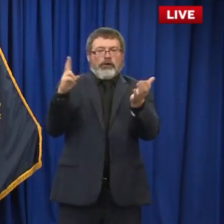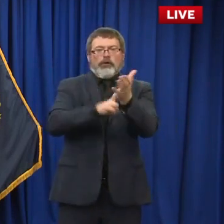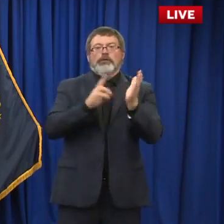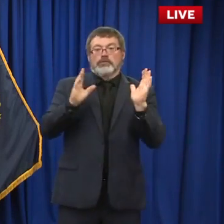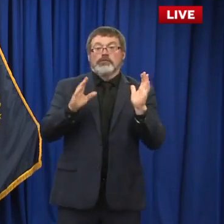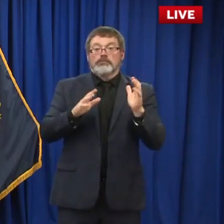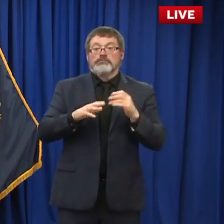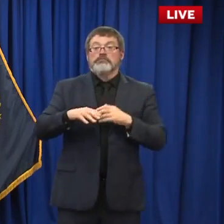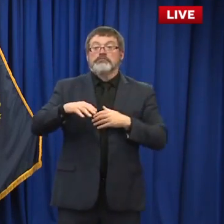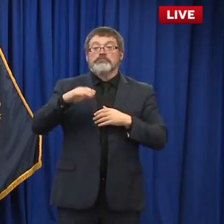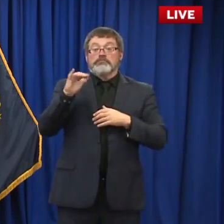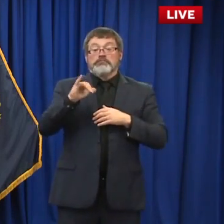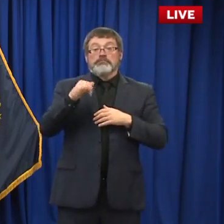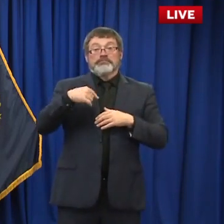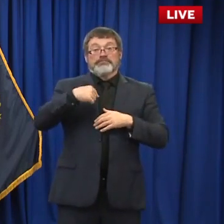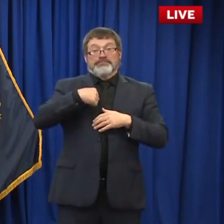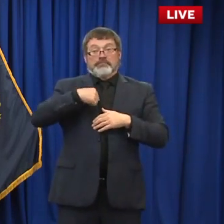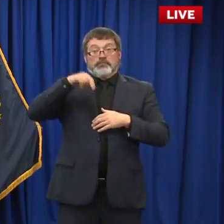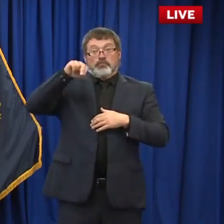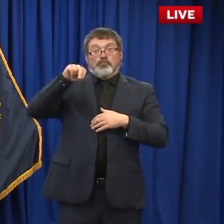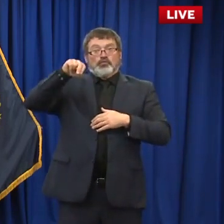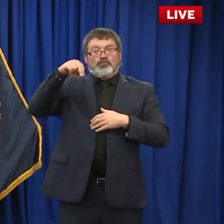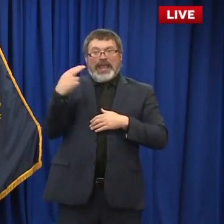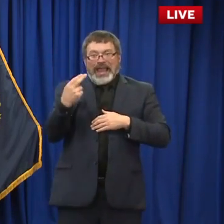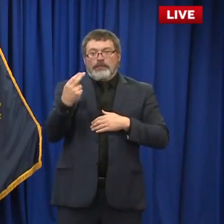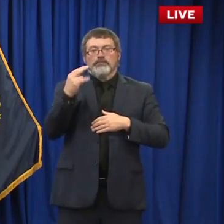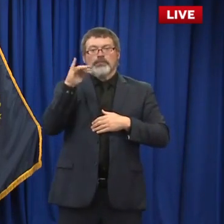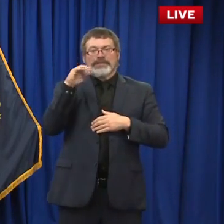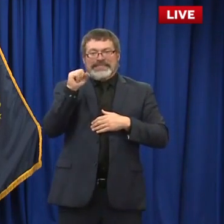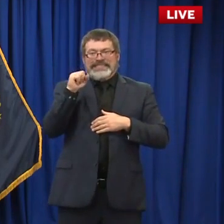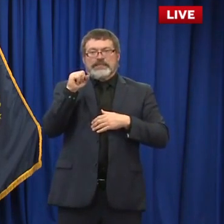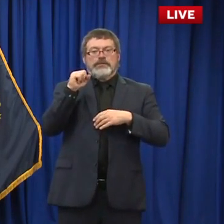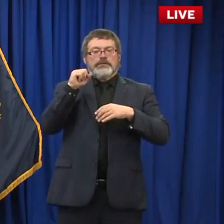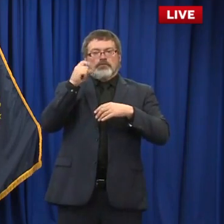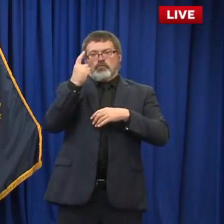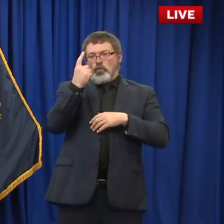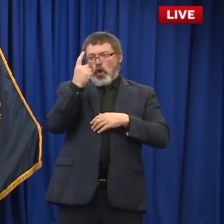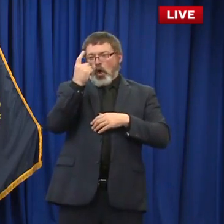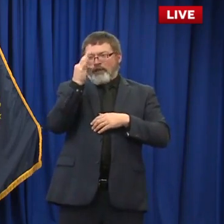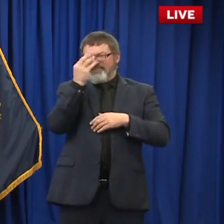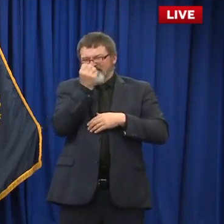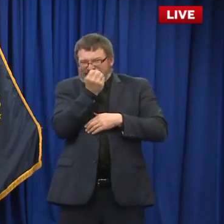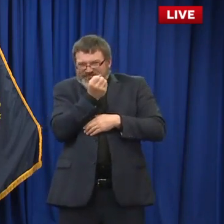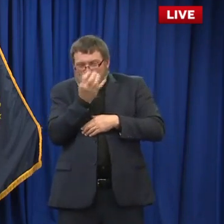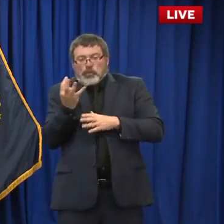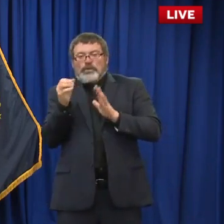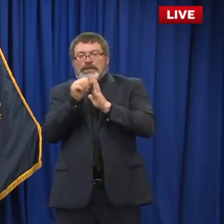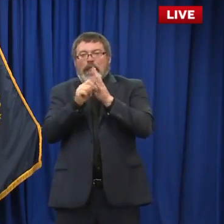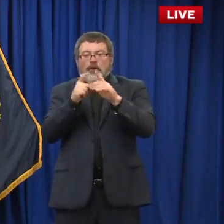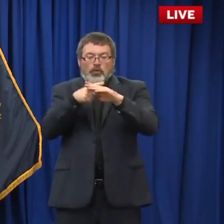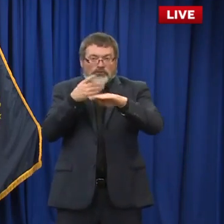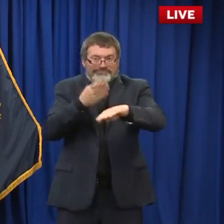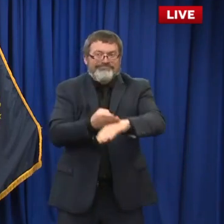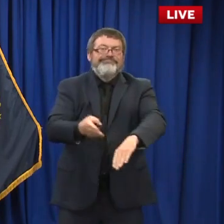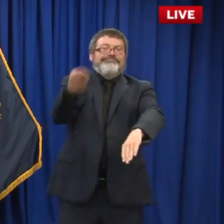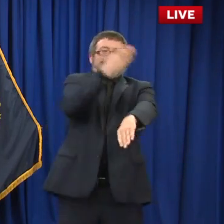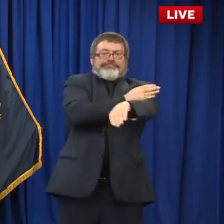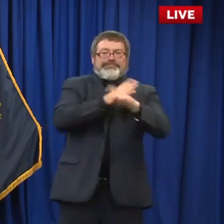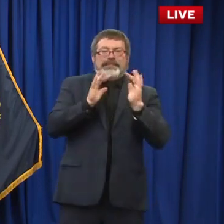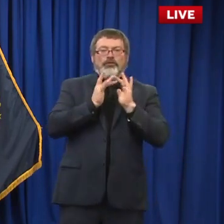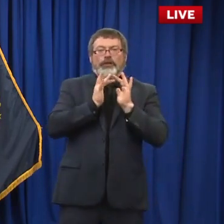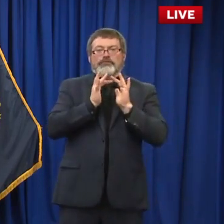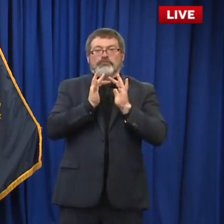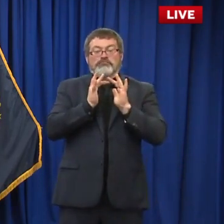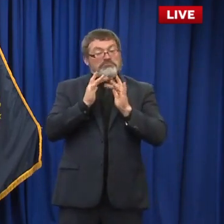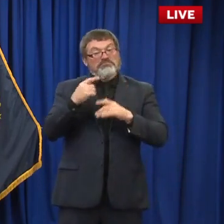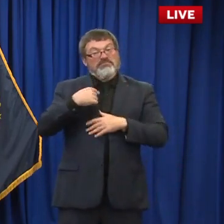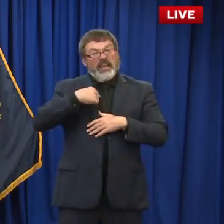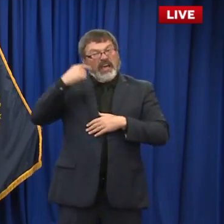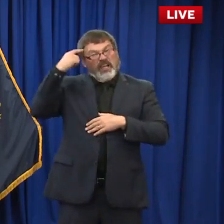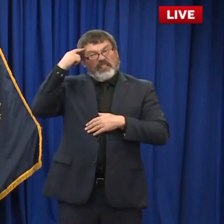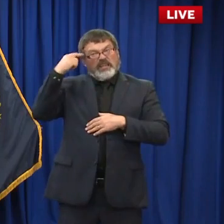WE'RE ONE OF THE ONLY STATES IN THE COUNTRY THAT HAS EVEN TRIED THIS TYPE OF PROGRAM WITH C.A.R.E.S. ACT FUNDS AND WE WORKED IT, I THINK WE DECIDE IT JUST RIGHT.